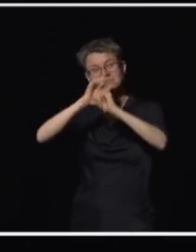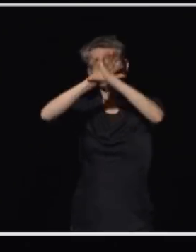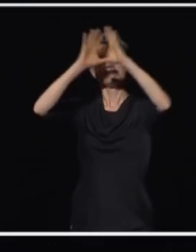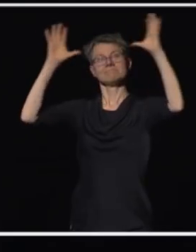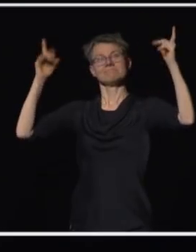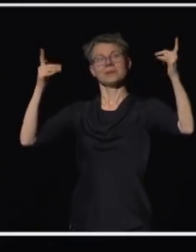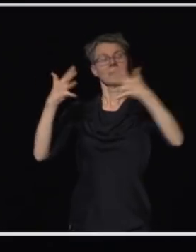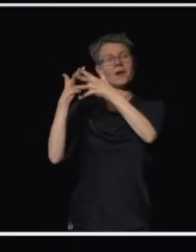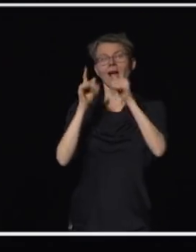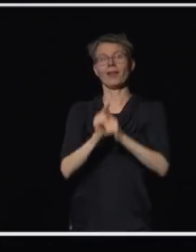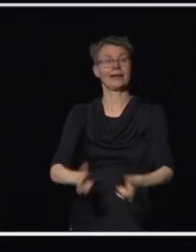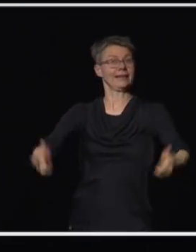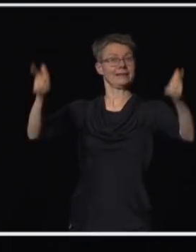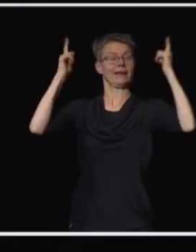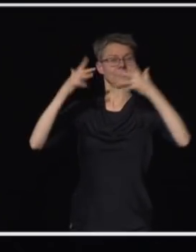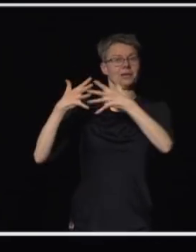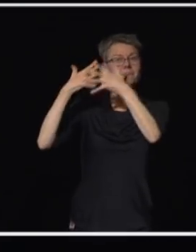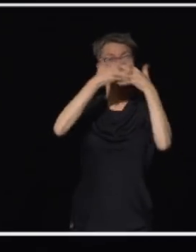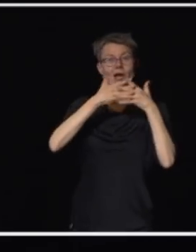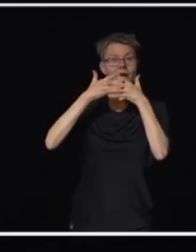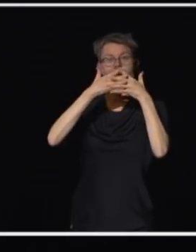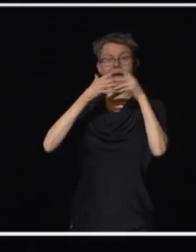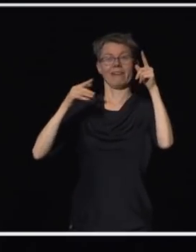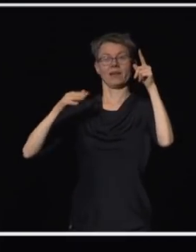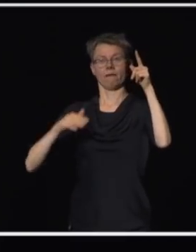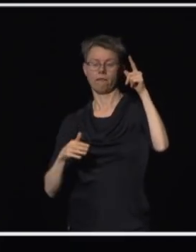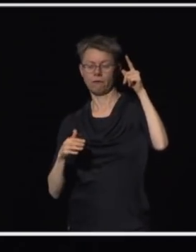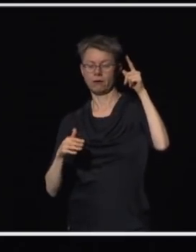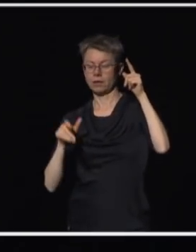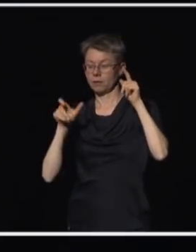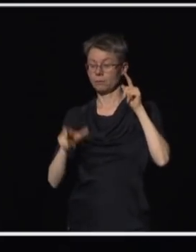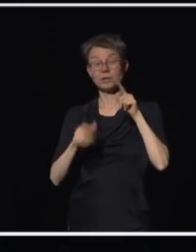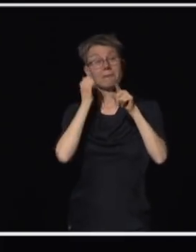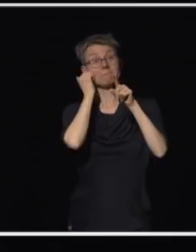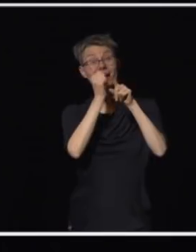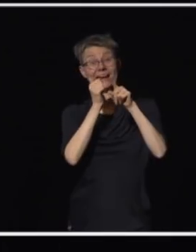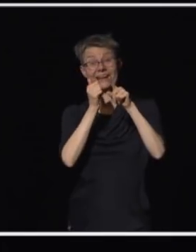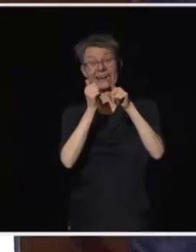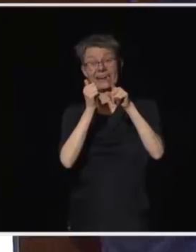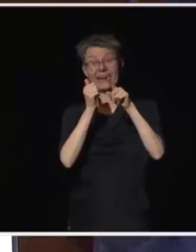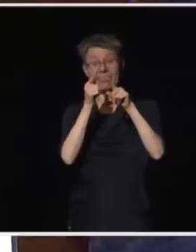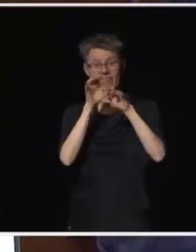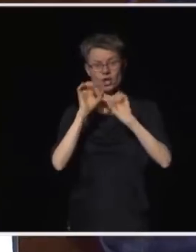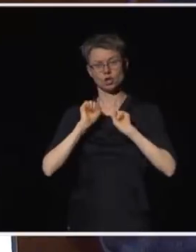when that person is black, they're not shocked to find that the country falls below .